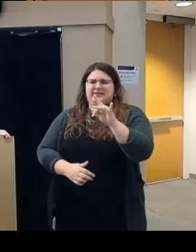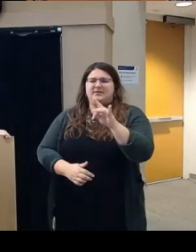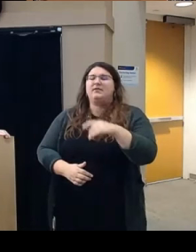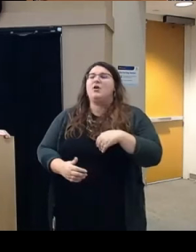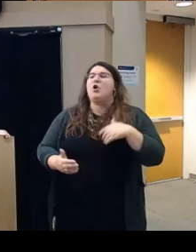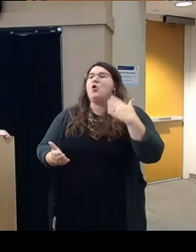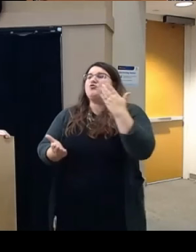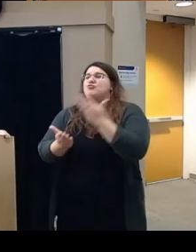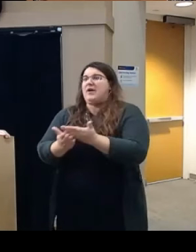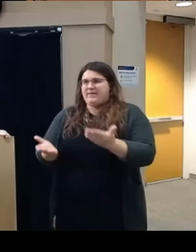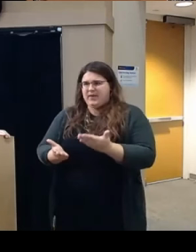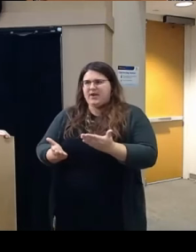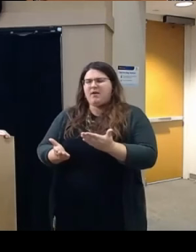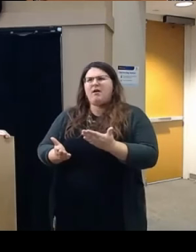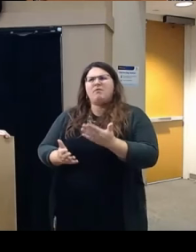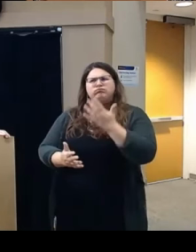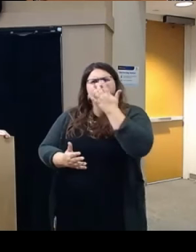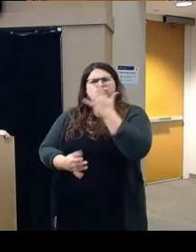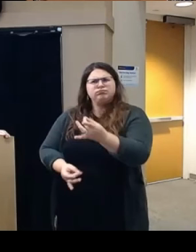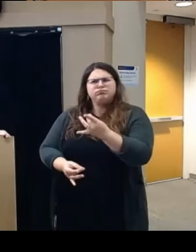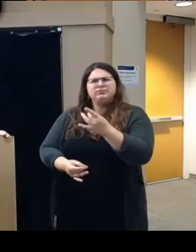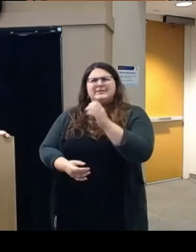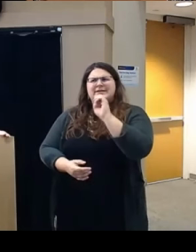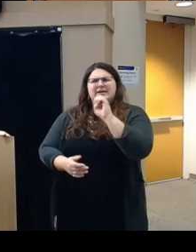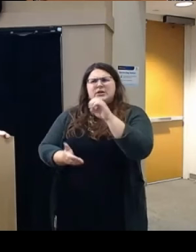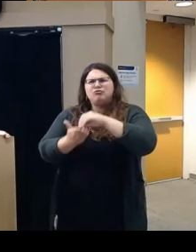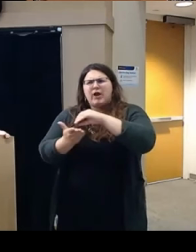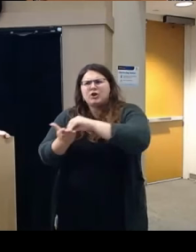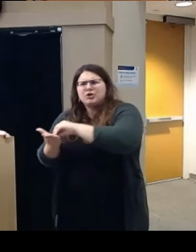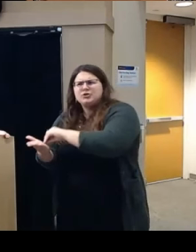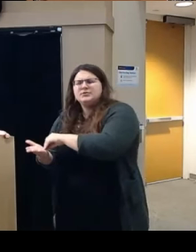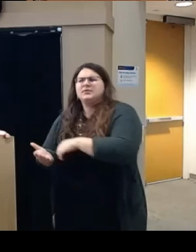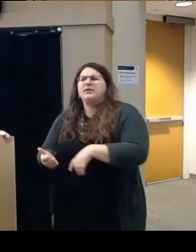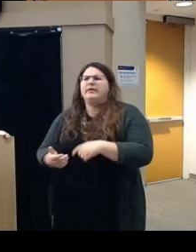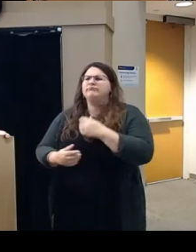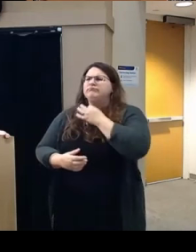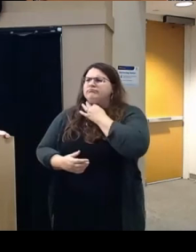here I was very interested in e-record um really interested in learning more about how we can make